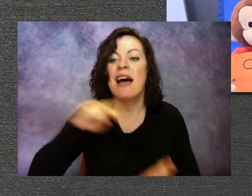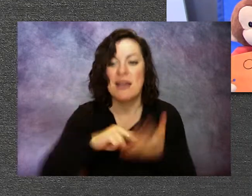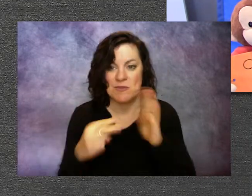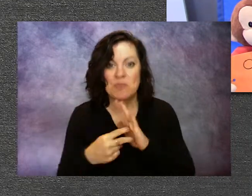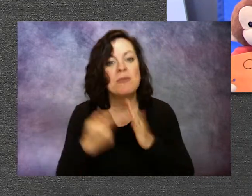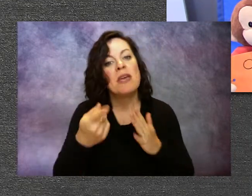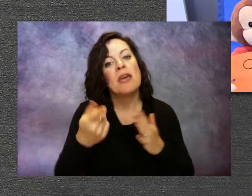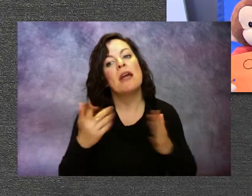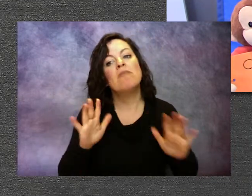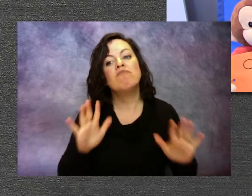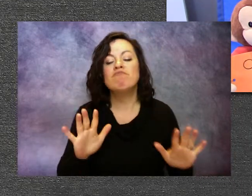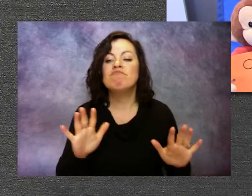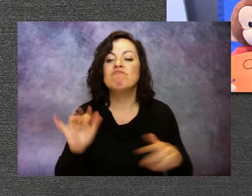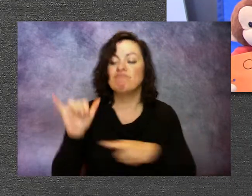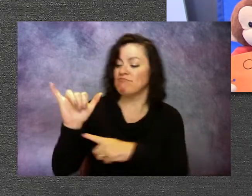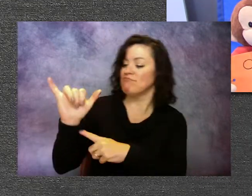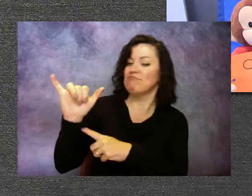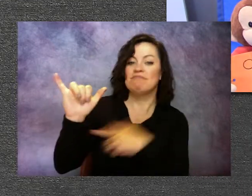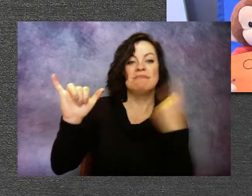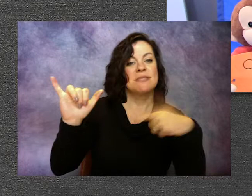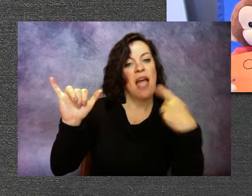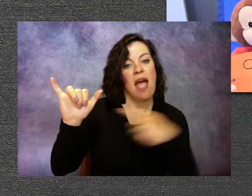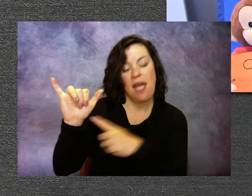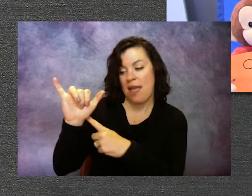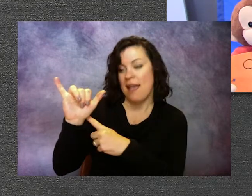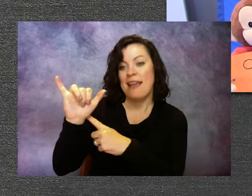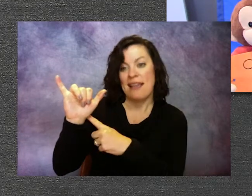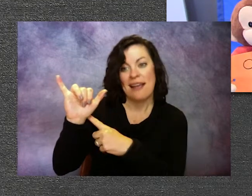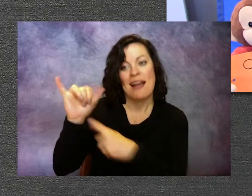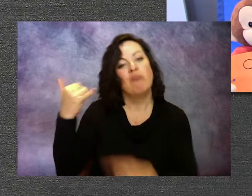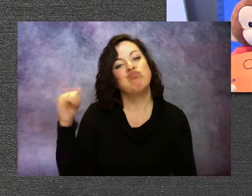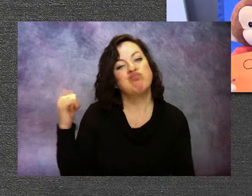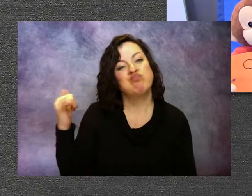leave up your pinky and your thumb, give a little wiggle and you're hanging loose.